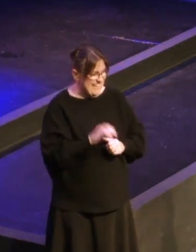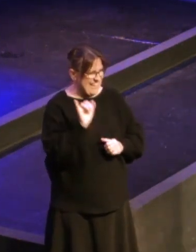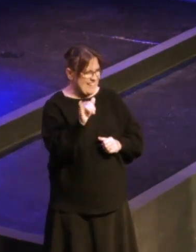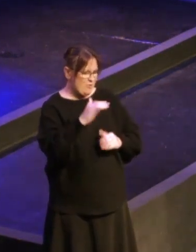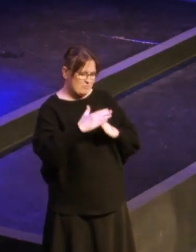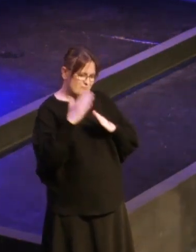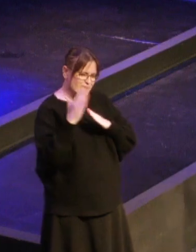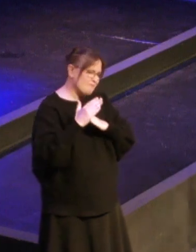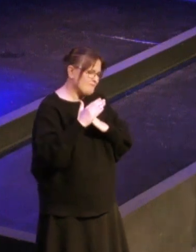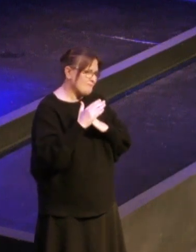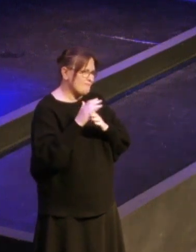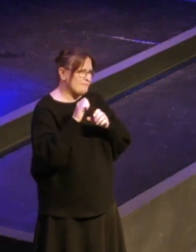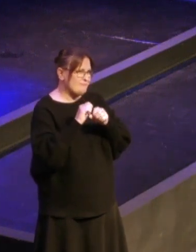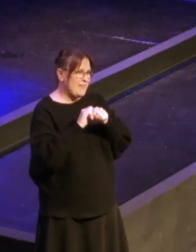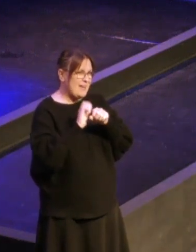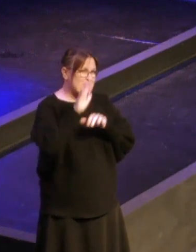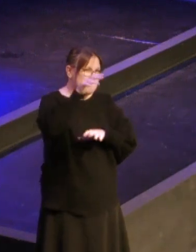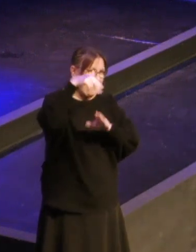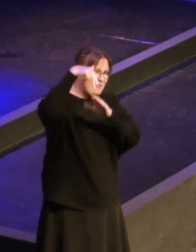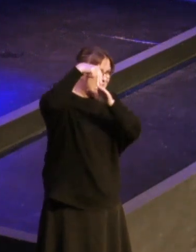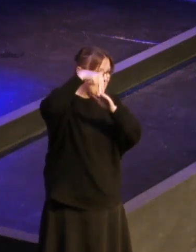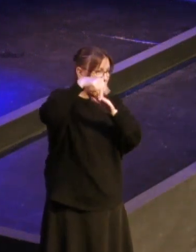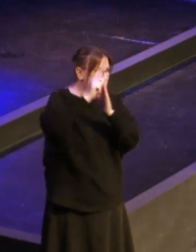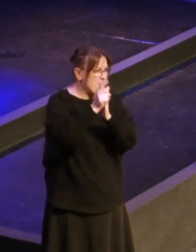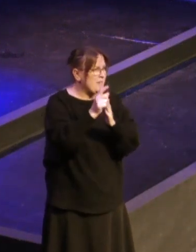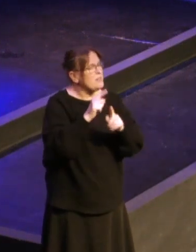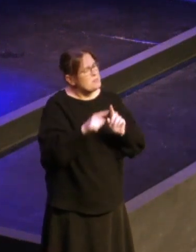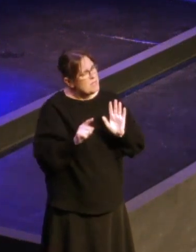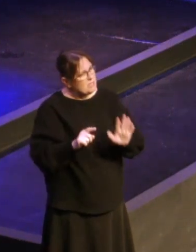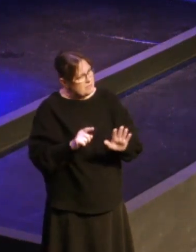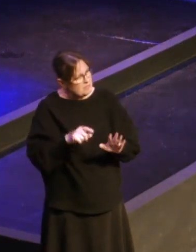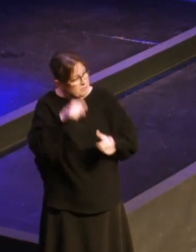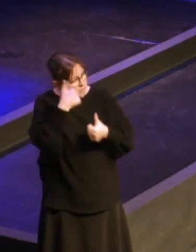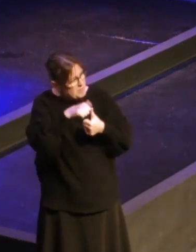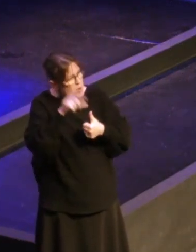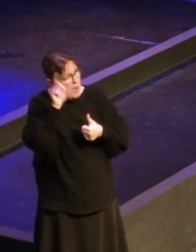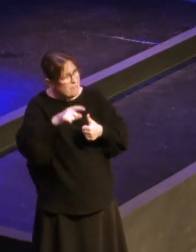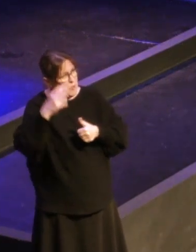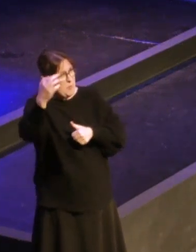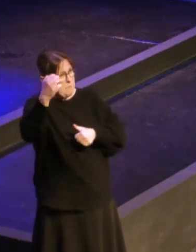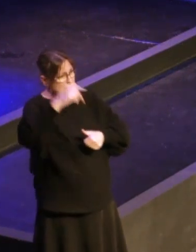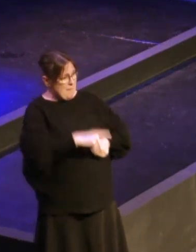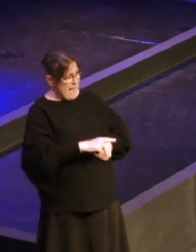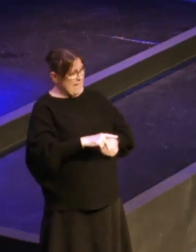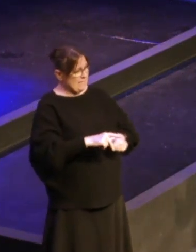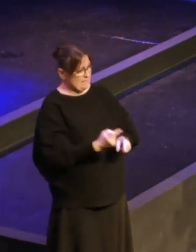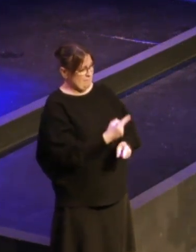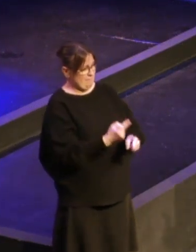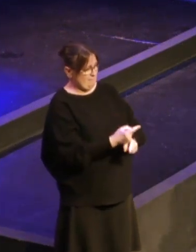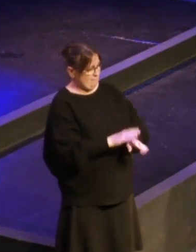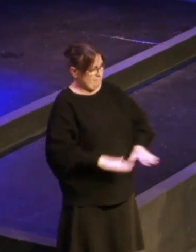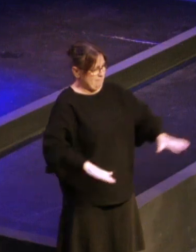our French author Renee Dumont said I had to come down the mountain again, right so. But from that